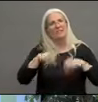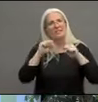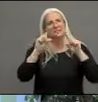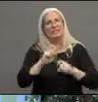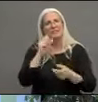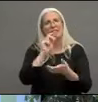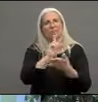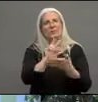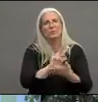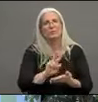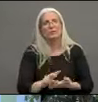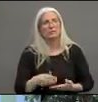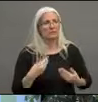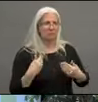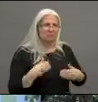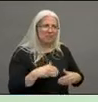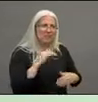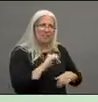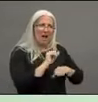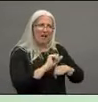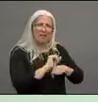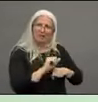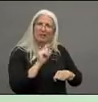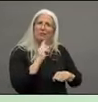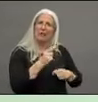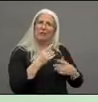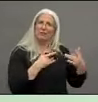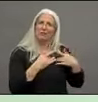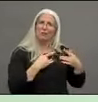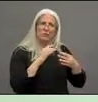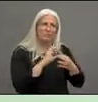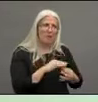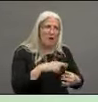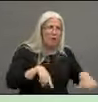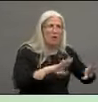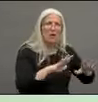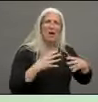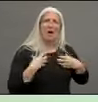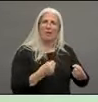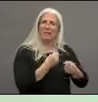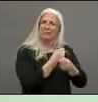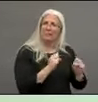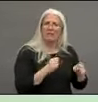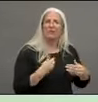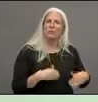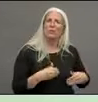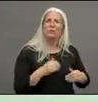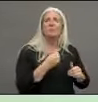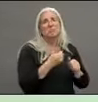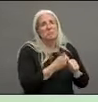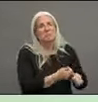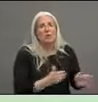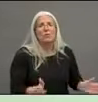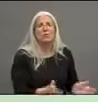They stated that it's falling in line with your recommendations, which that is falling in line with the recommendations. We are